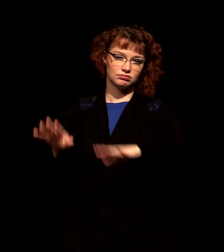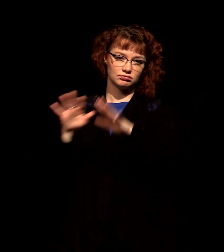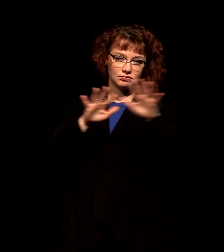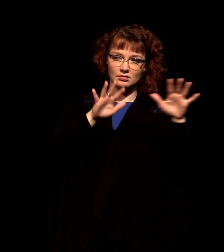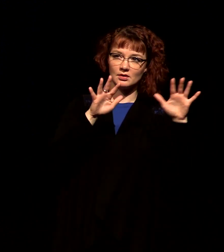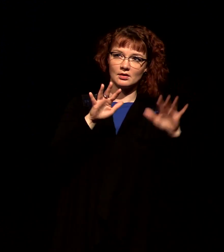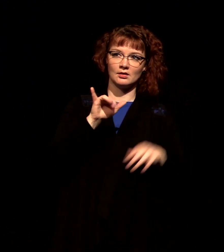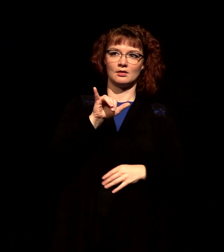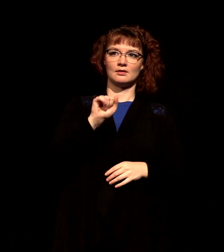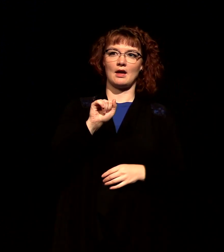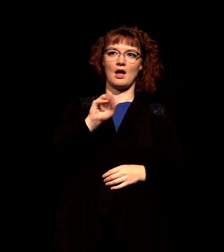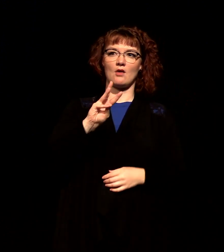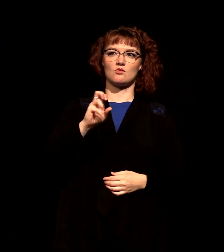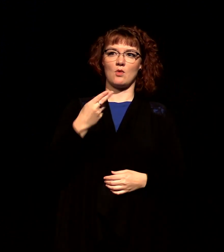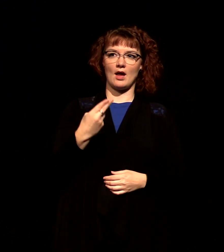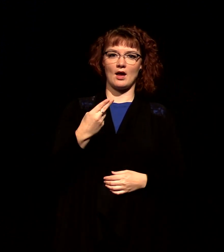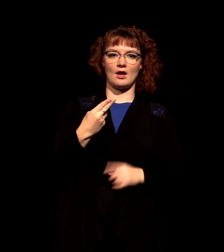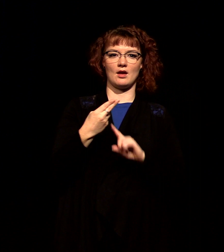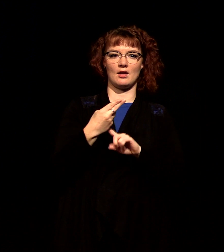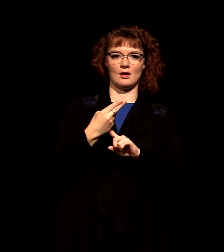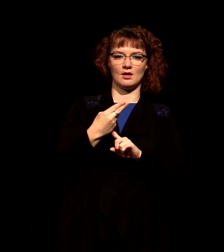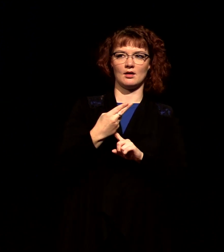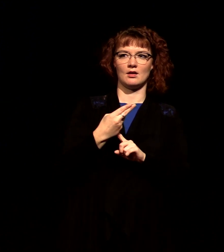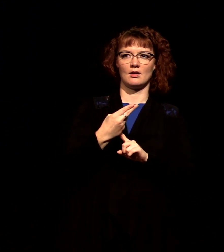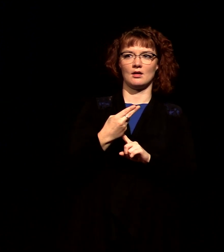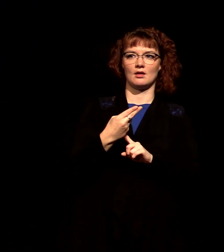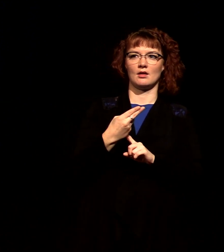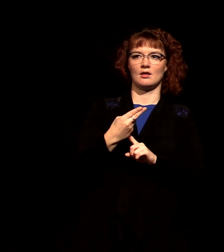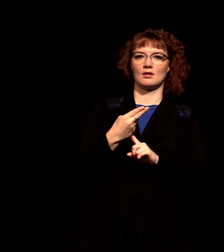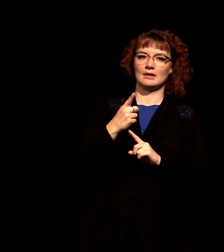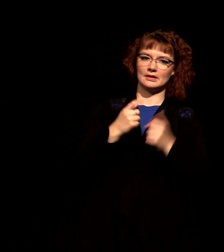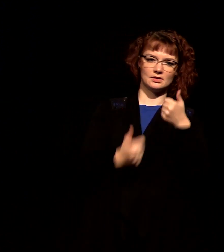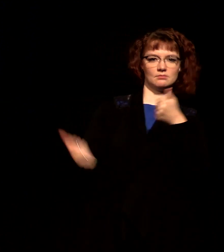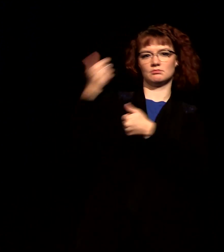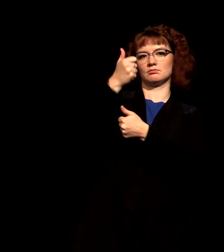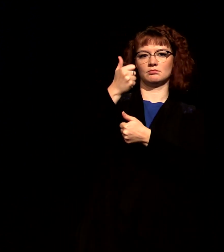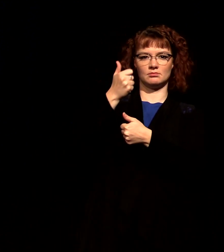Yahweh is mighty. He's even greater than all these world